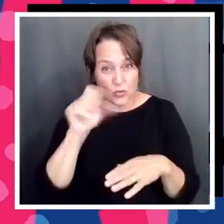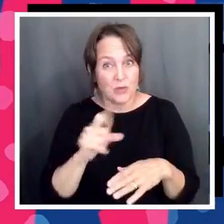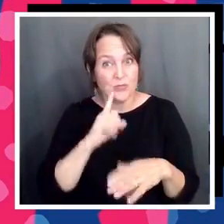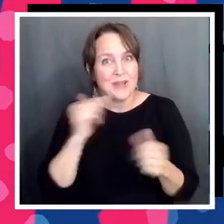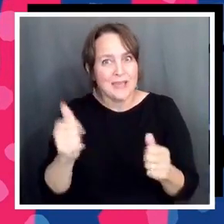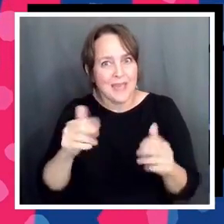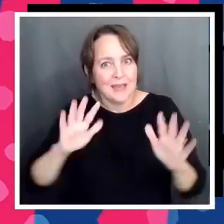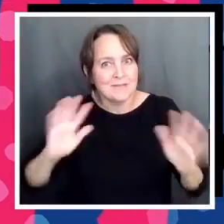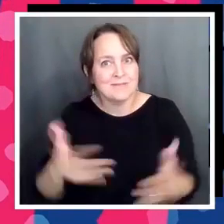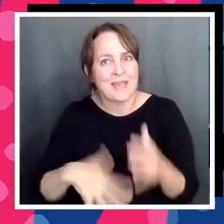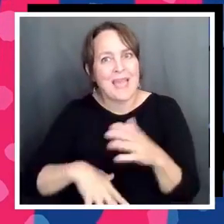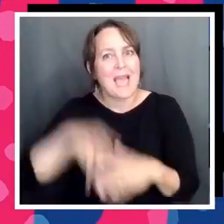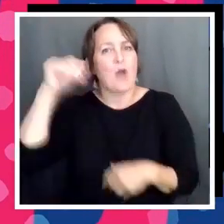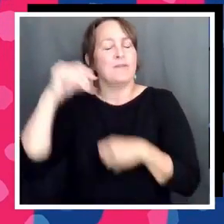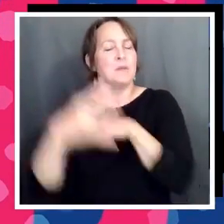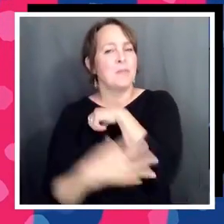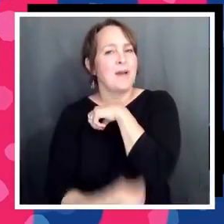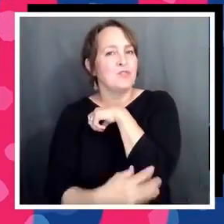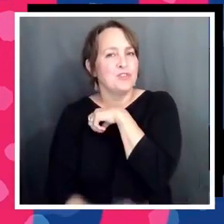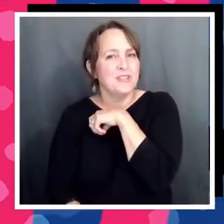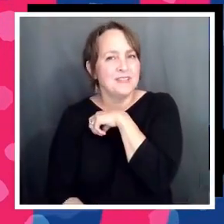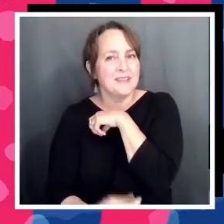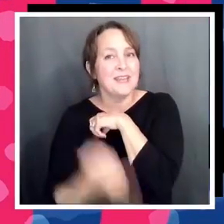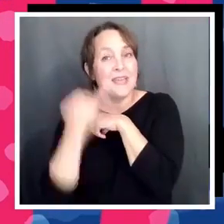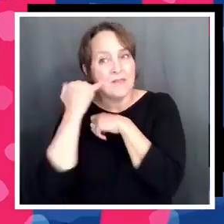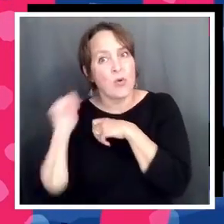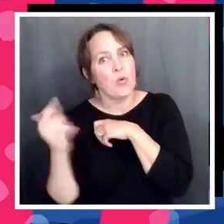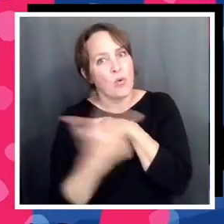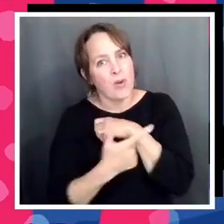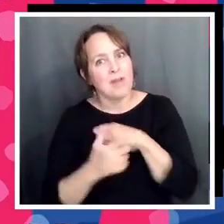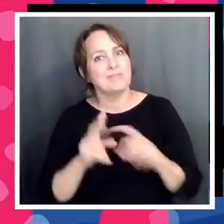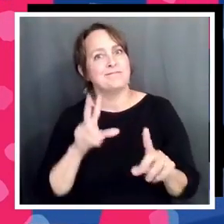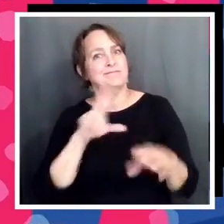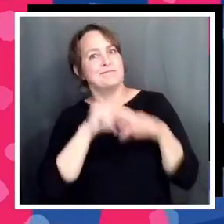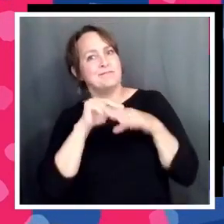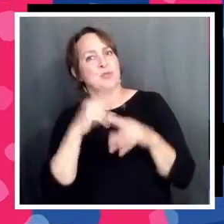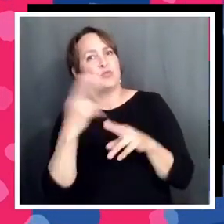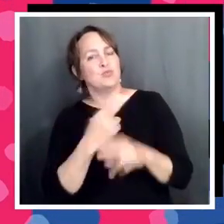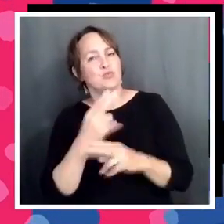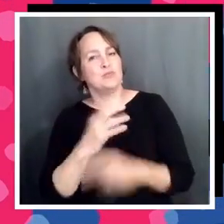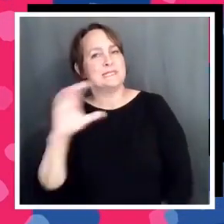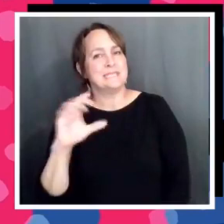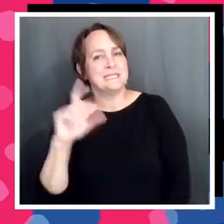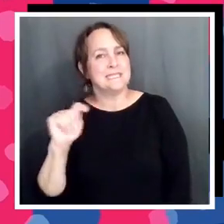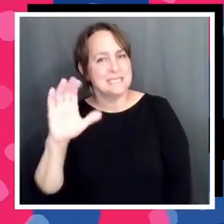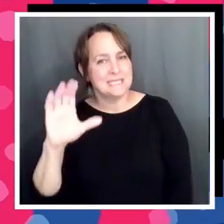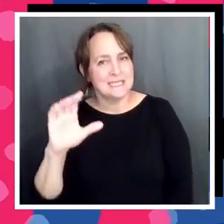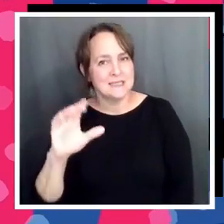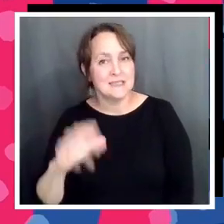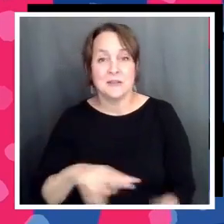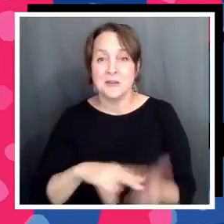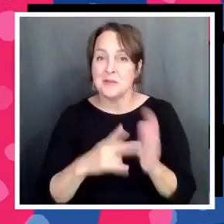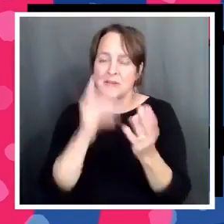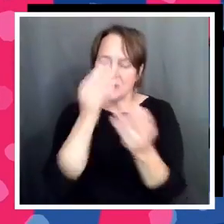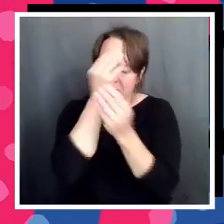INFRASTRUCTURE THAT WE ALL NEED. THIS IS A HIORIC MOMENT WHEN 50 PERCENT OF ALL CHILDREN IN